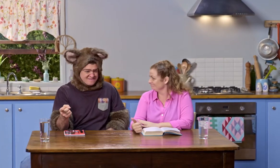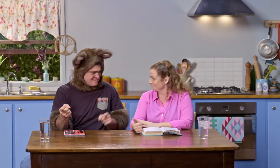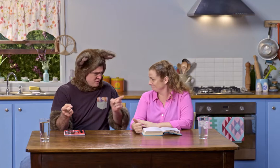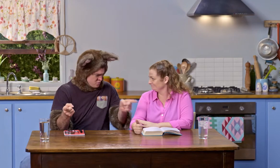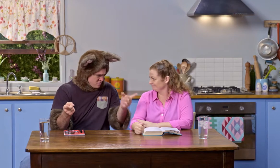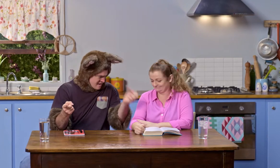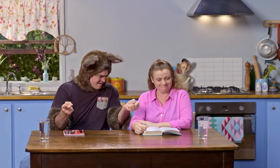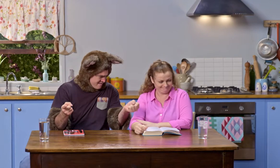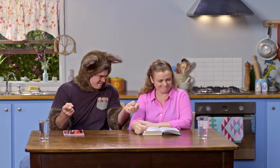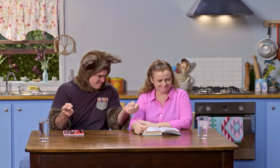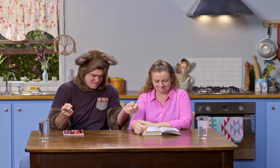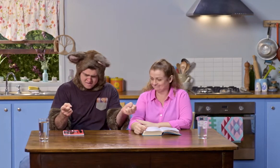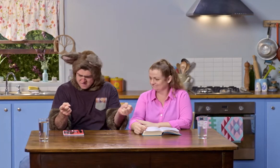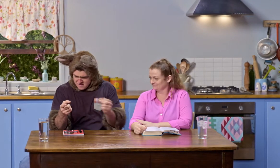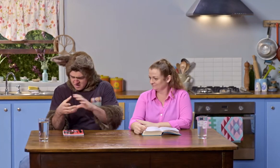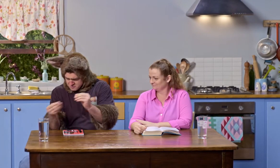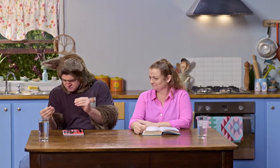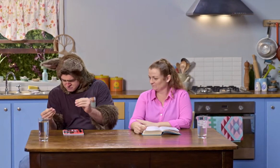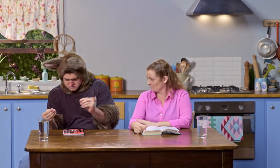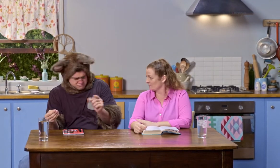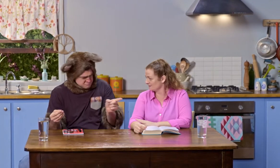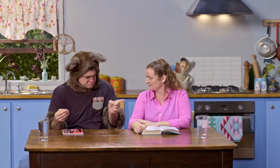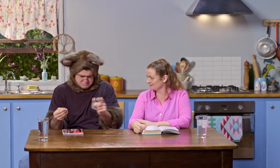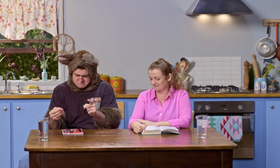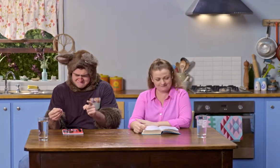And you've got ice in yours. And now mine's missing.